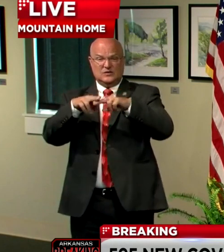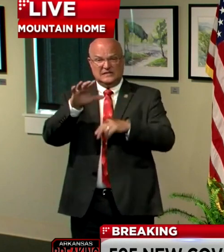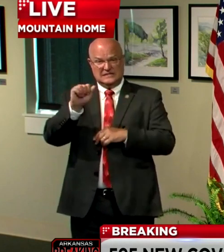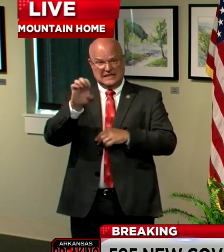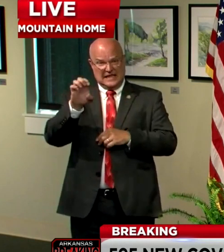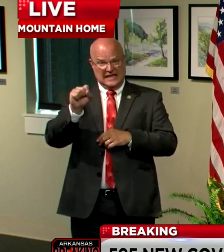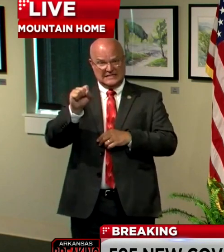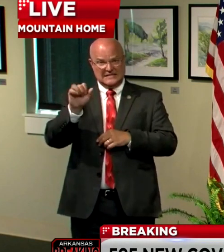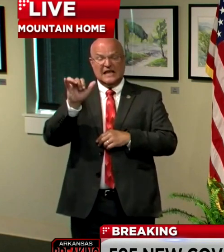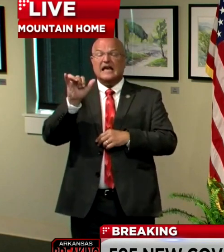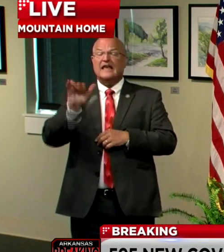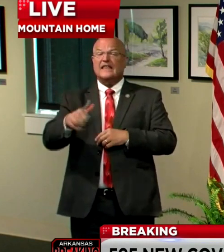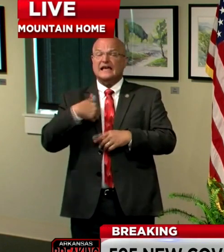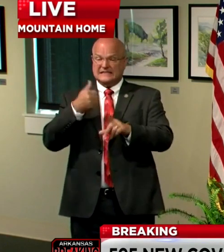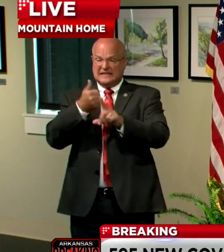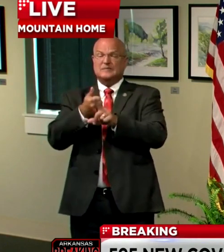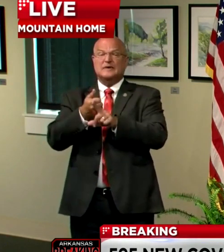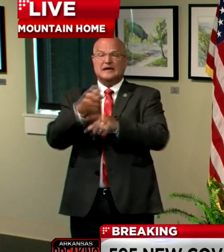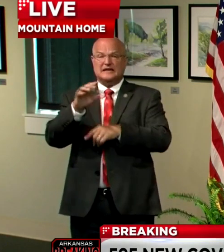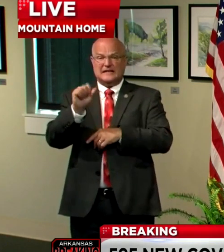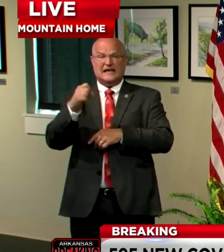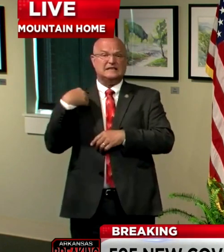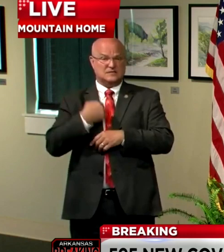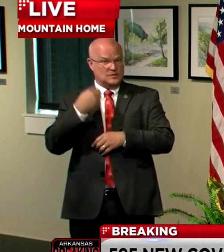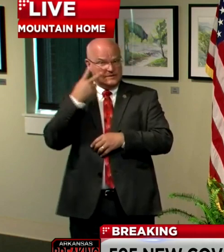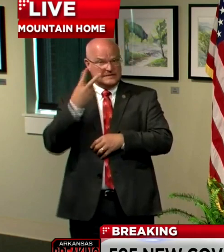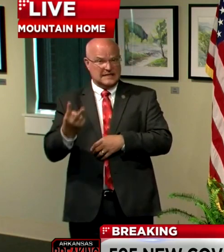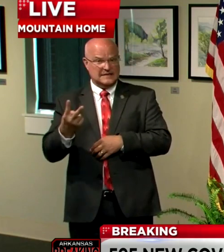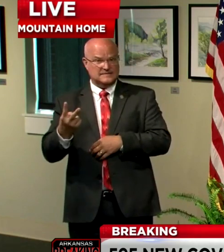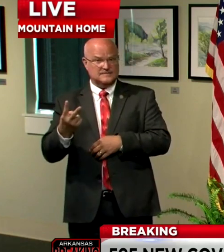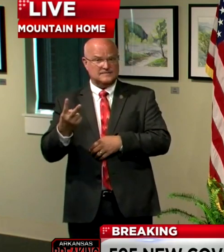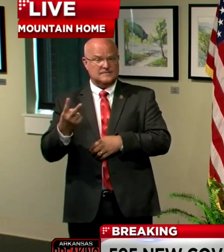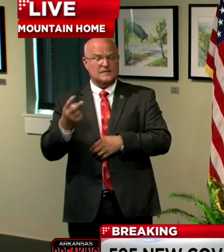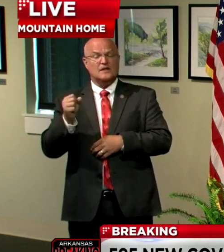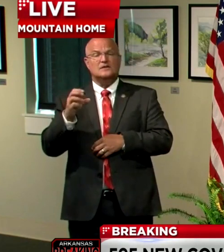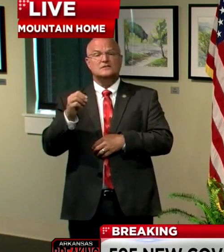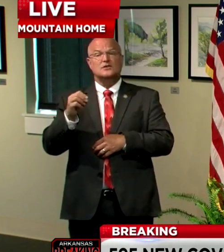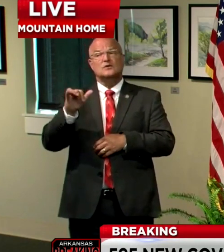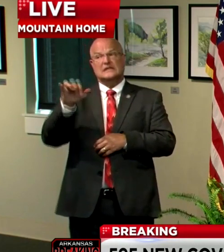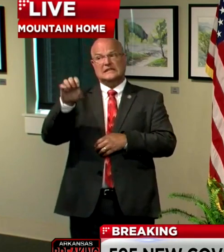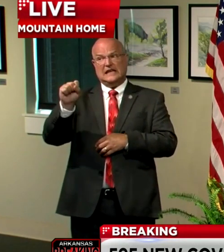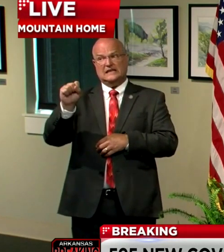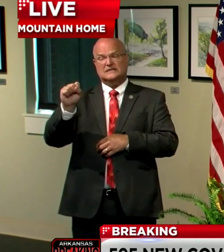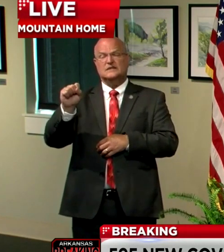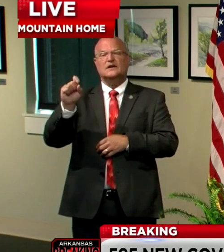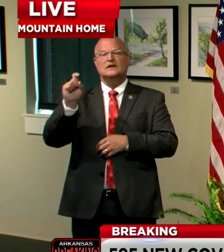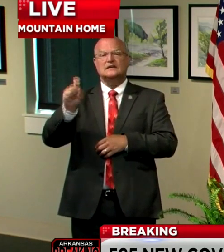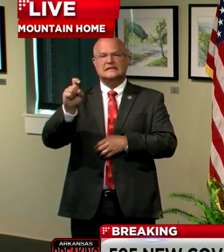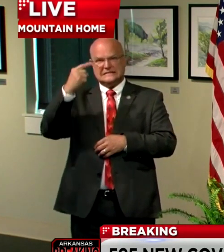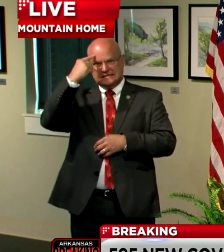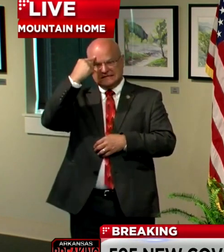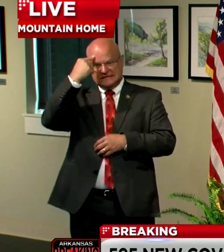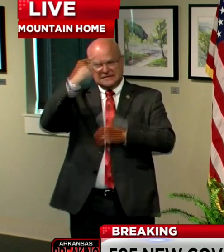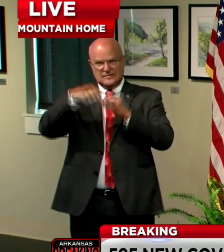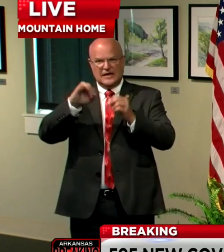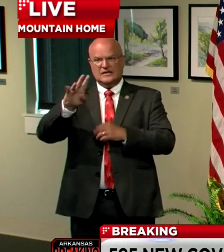ACTIVITY AND CONGREGATIONS OF PEOPLE GETTING TOGETHER WITHOUT SOCIAL DISTANCING YOU CAN SEE AN INCREASE OF CASES AND THAT